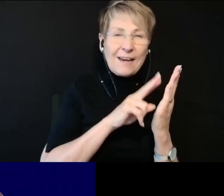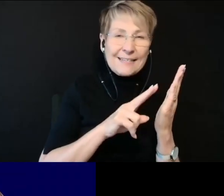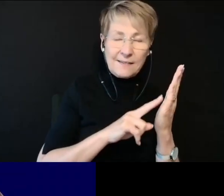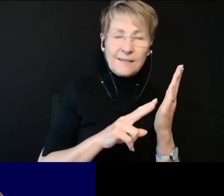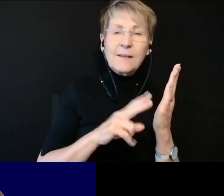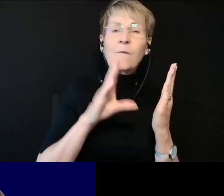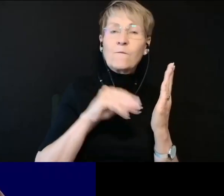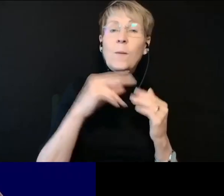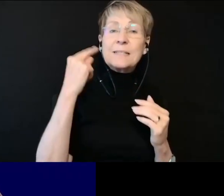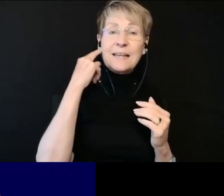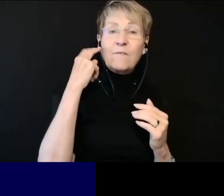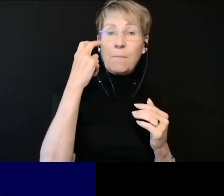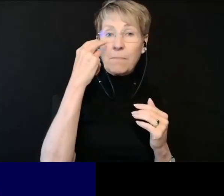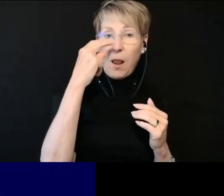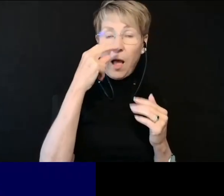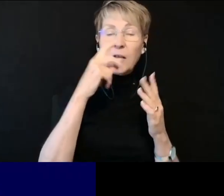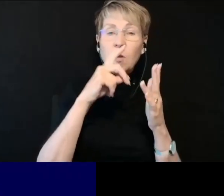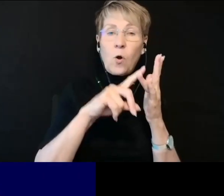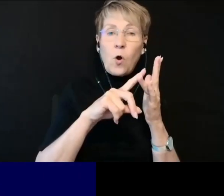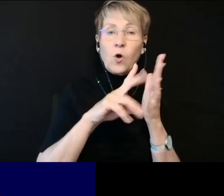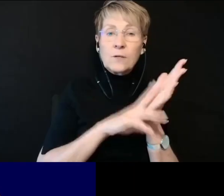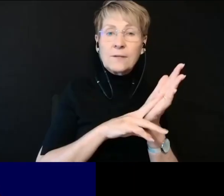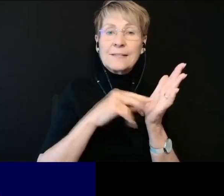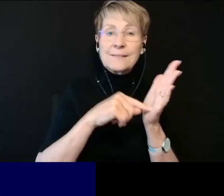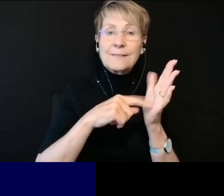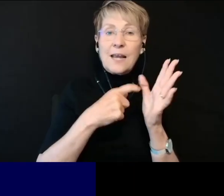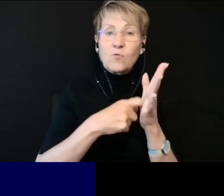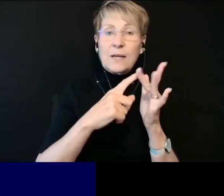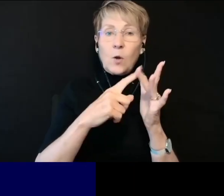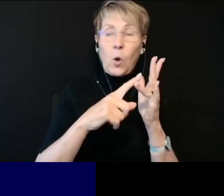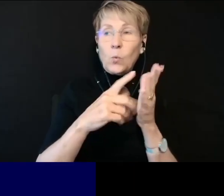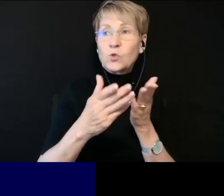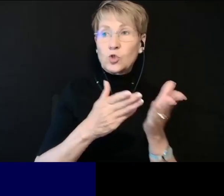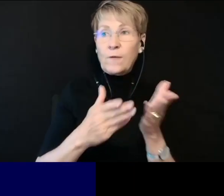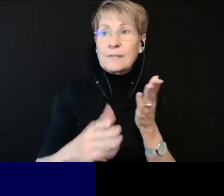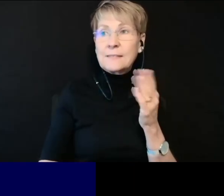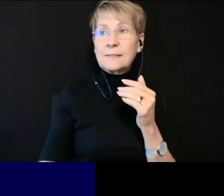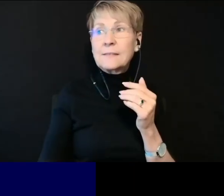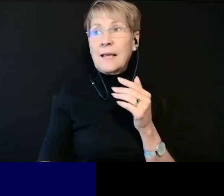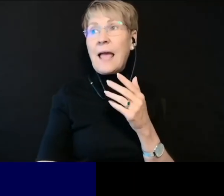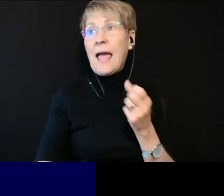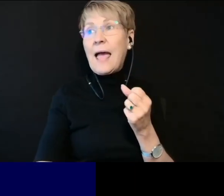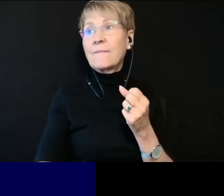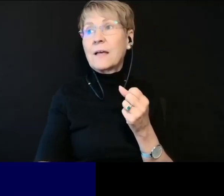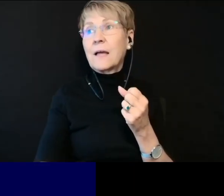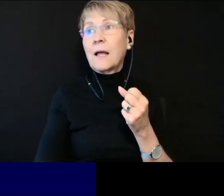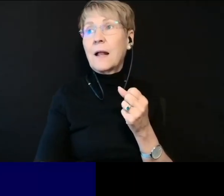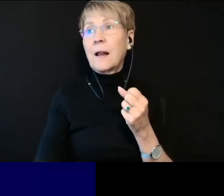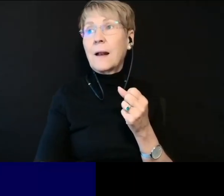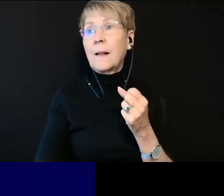and it's from the Deafblind Ontario Services. Next question: How do you go